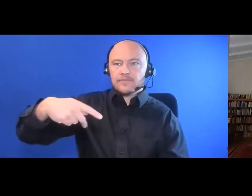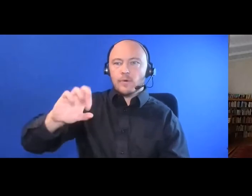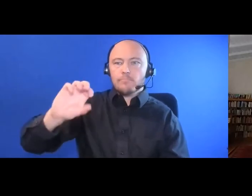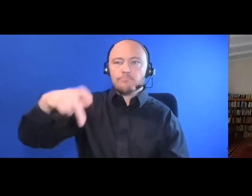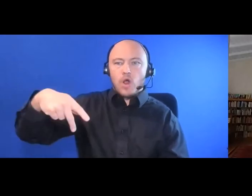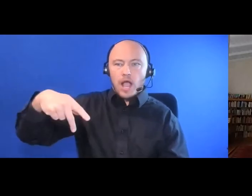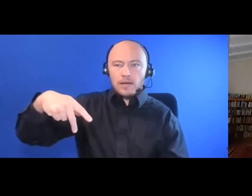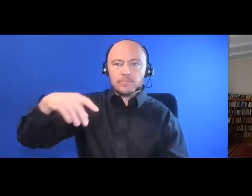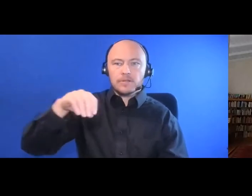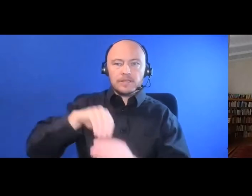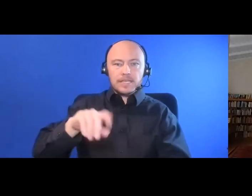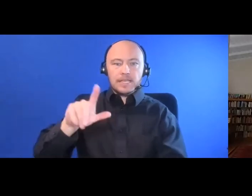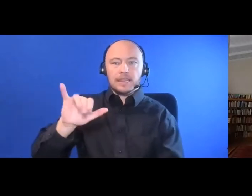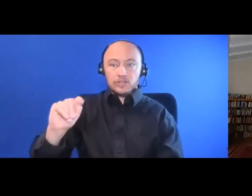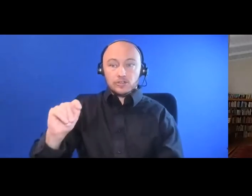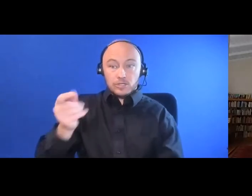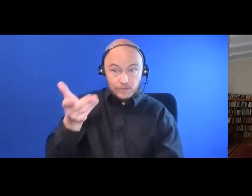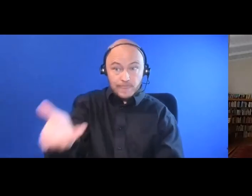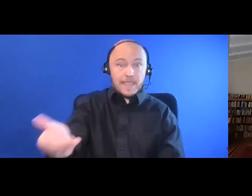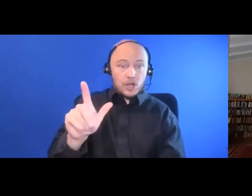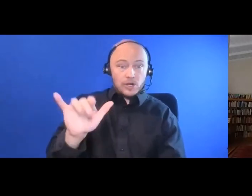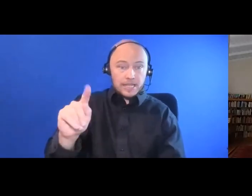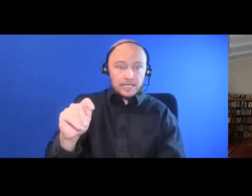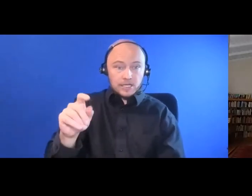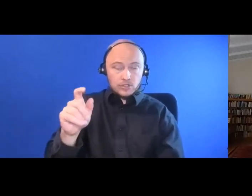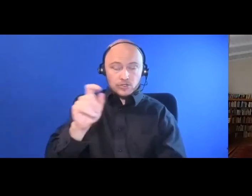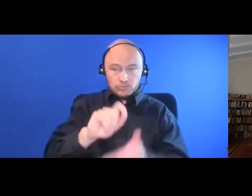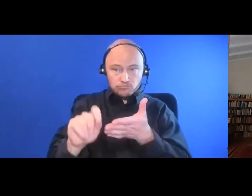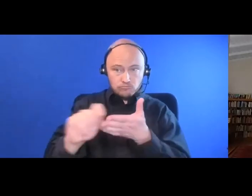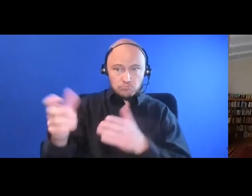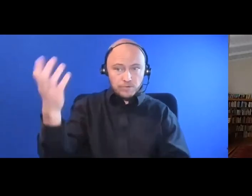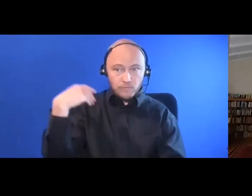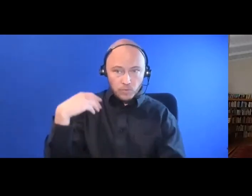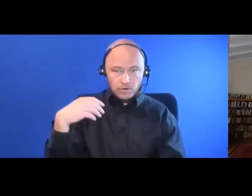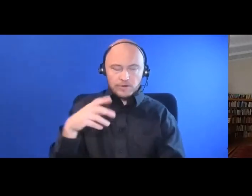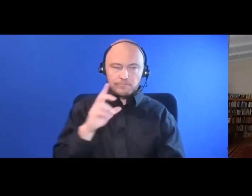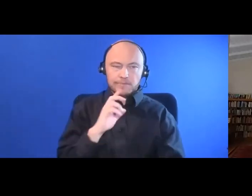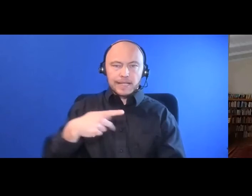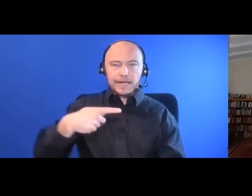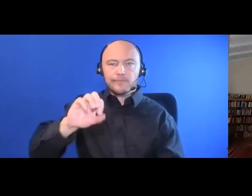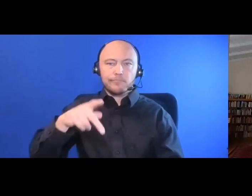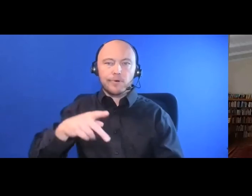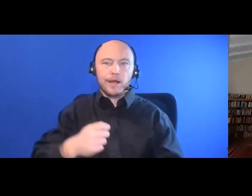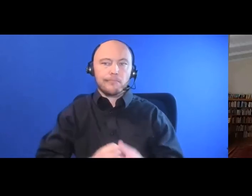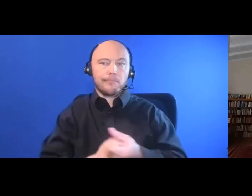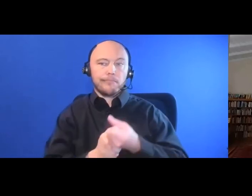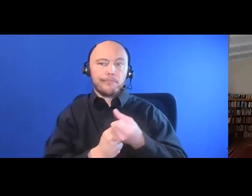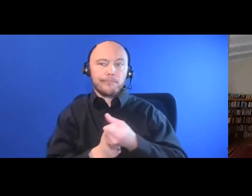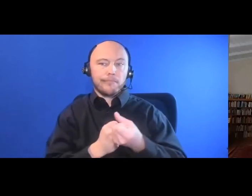It existed in literature, but as a prop to further a story,